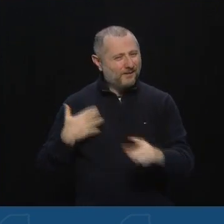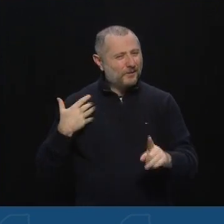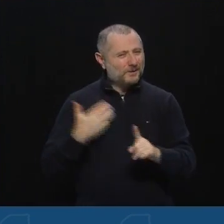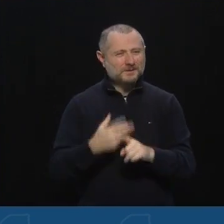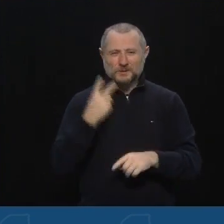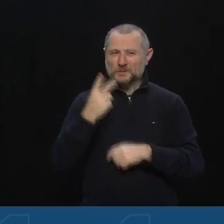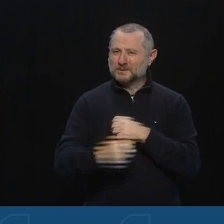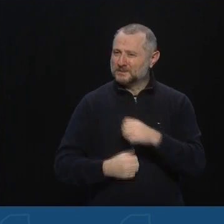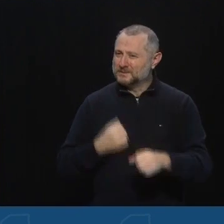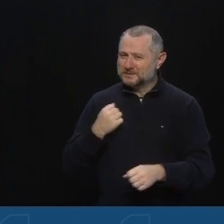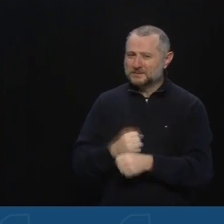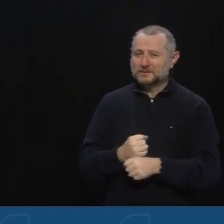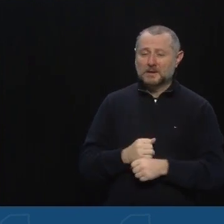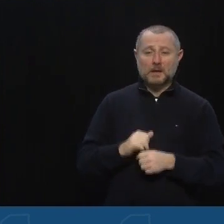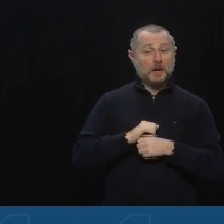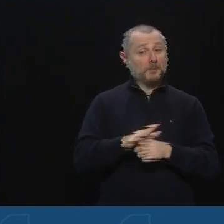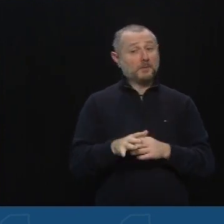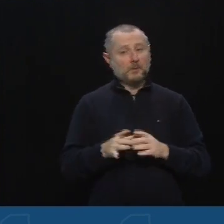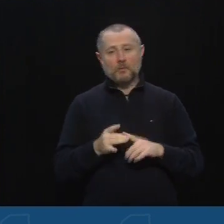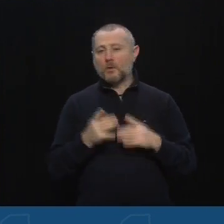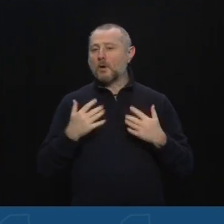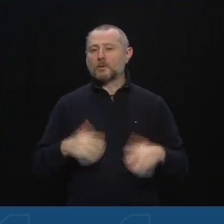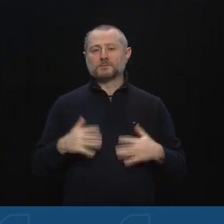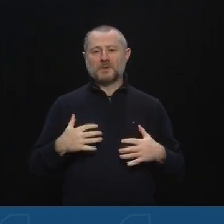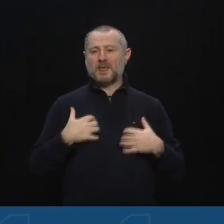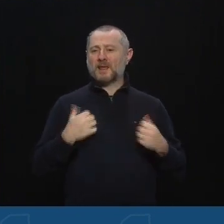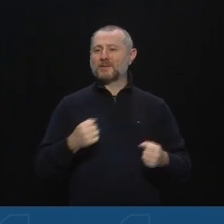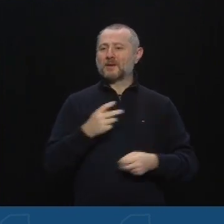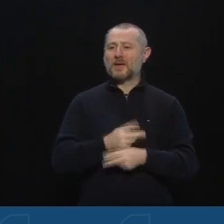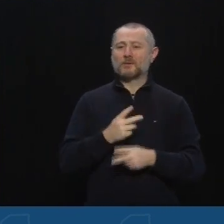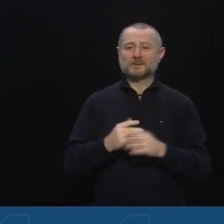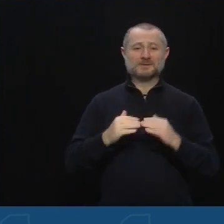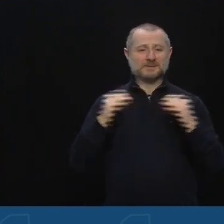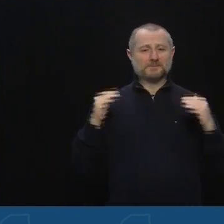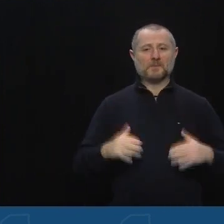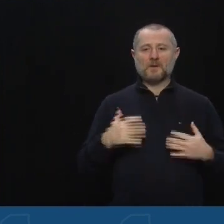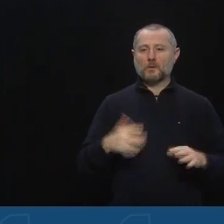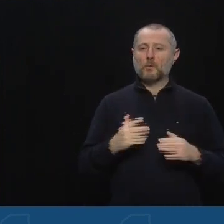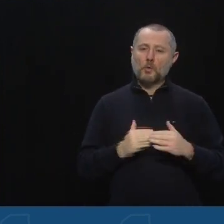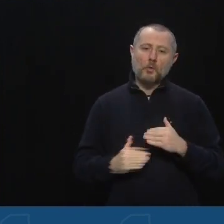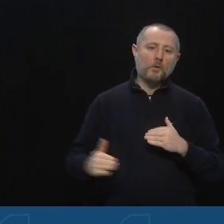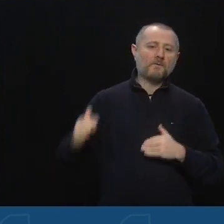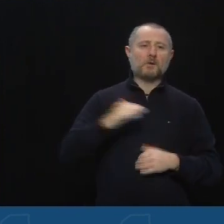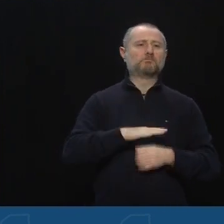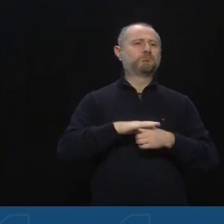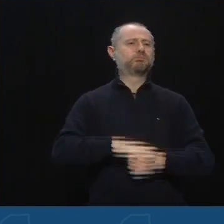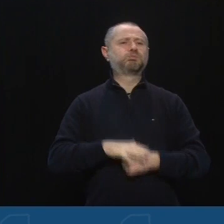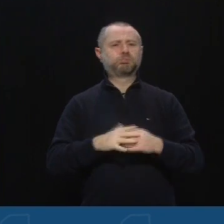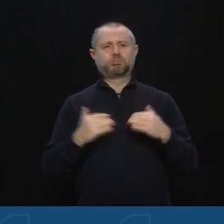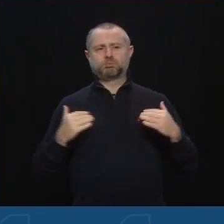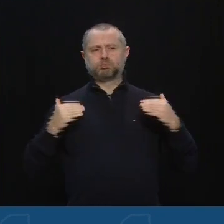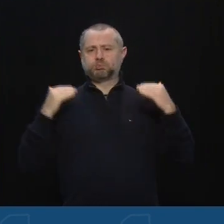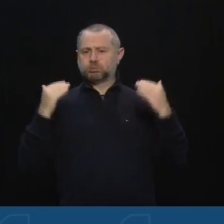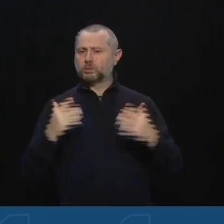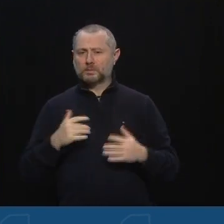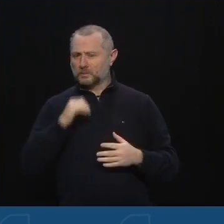FOR ALL YOU'VE DONE. WE JUS TALK ABOUT WHAT WE'VE JUST COME THROUGH, APPROACHING THE